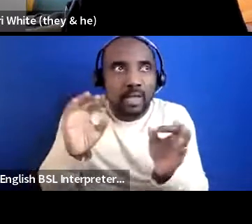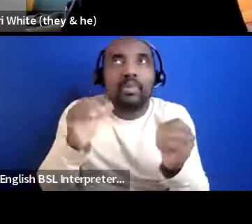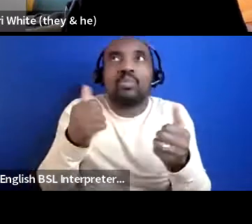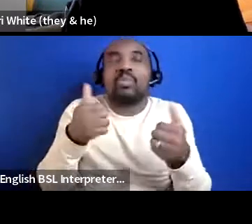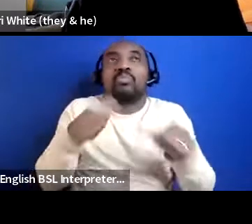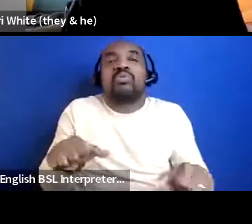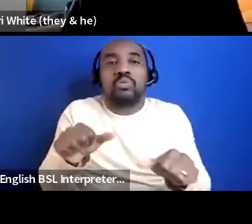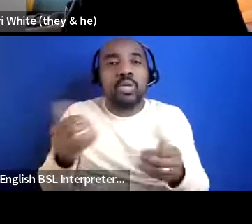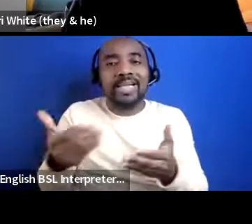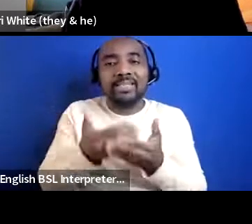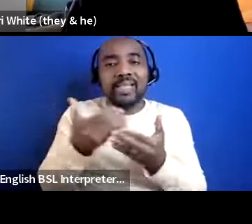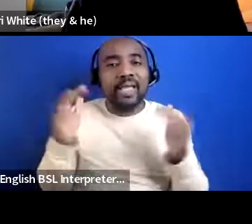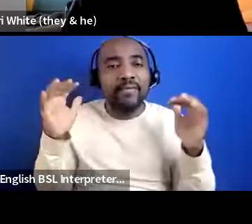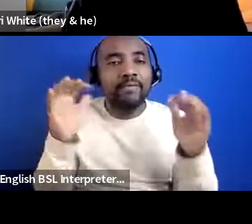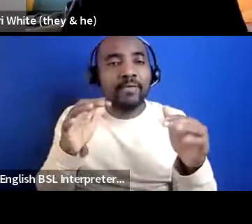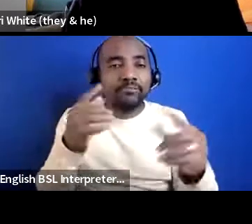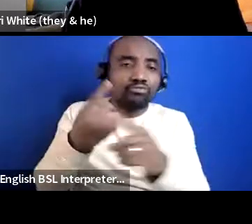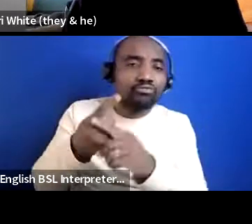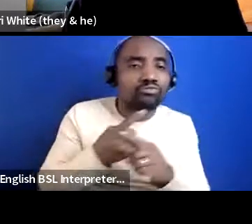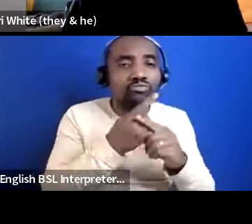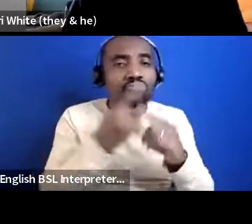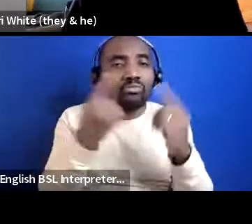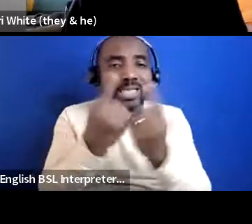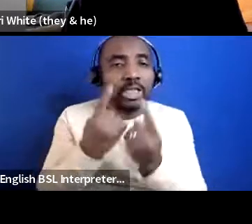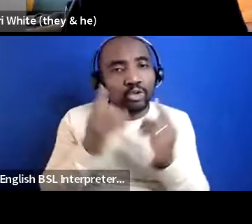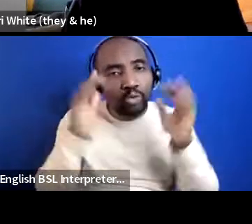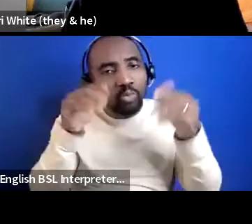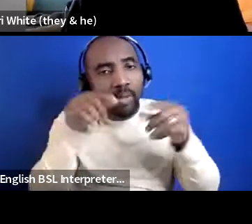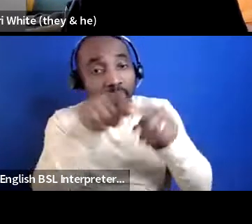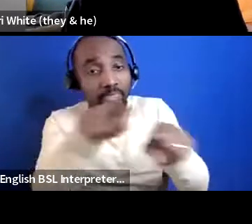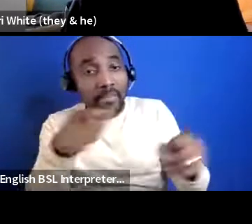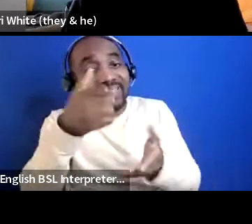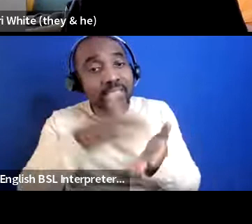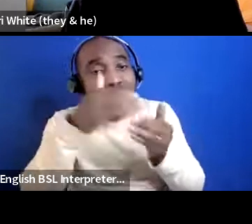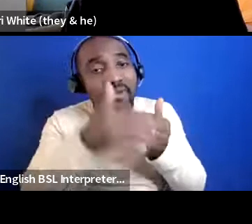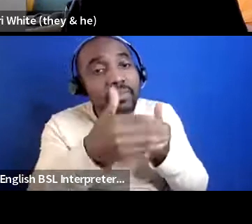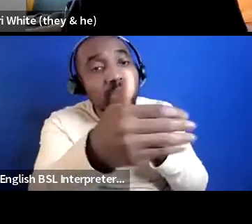to come together talk about issues that concern them and how they can then support each other